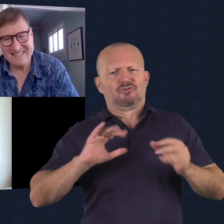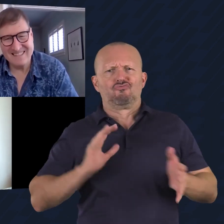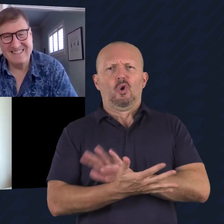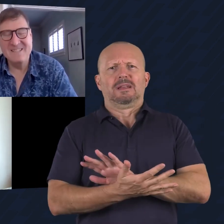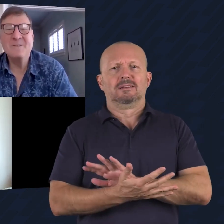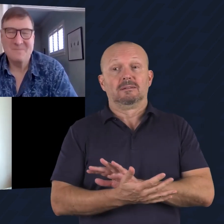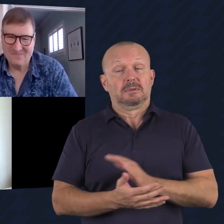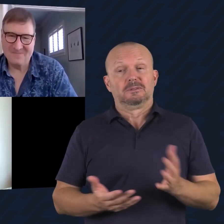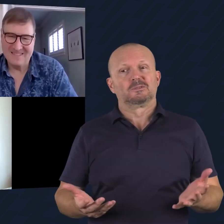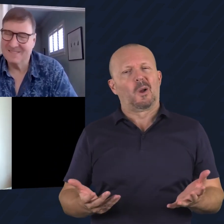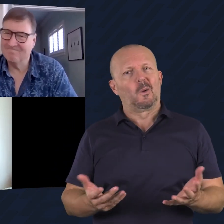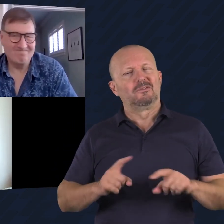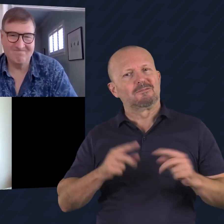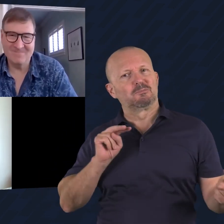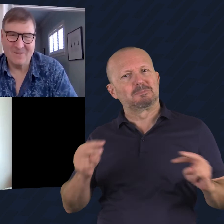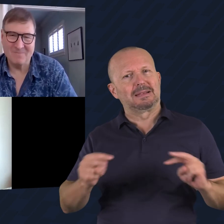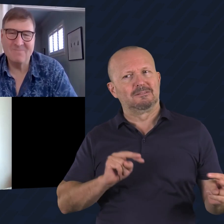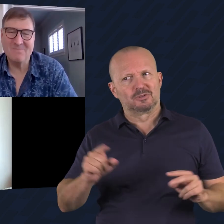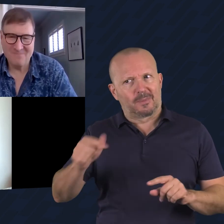And, the artist might listen to it and say, oh my gosh, what have you done?